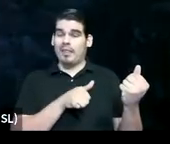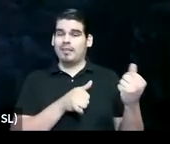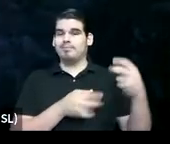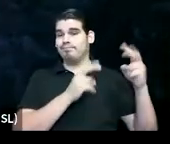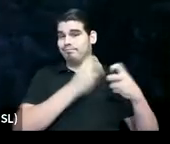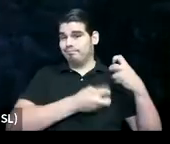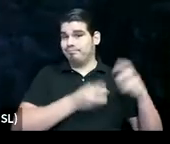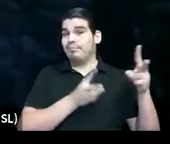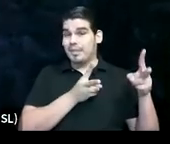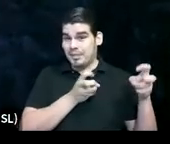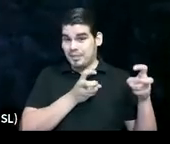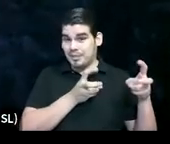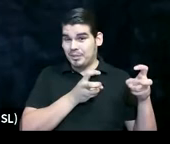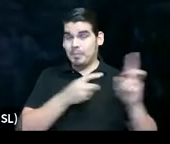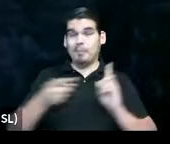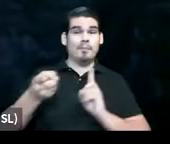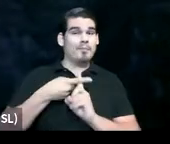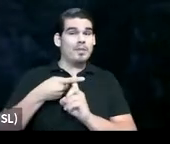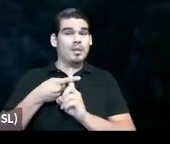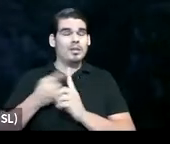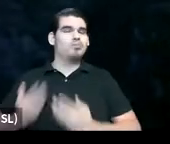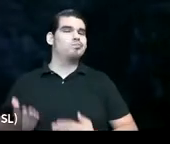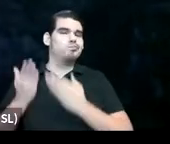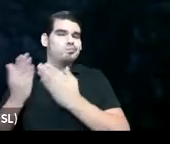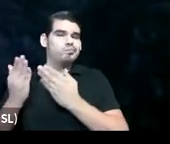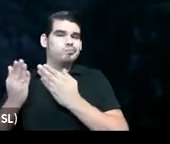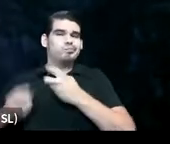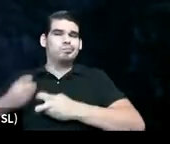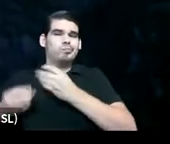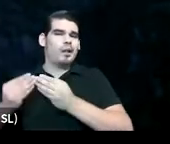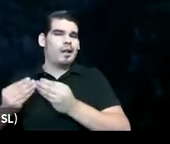As you can see here really should read as a cohesive sentence. It's a very short,